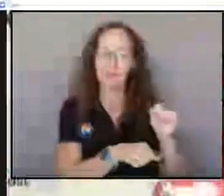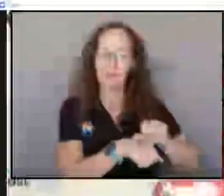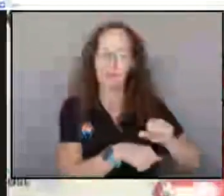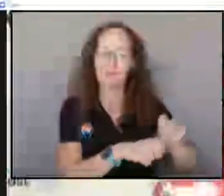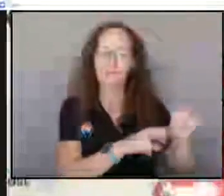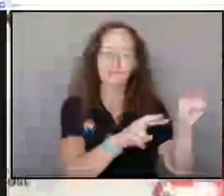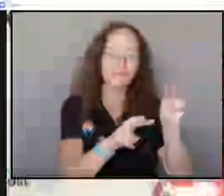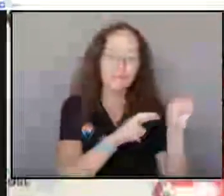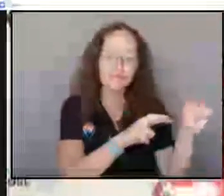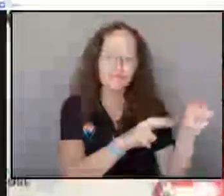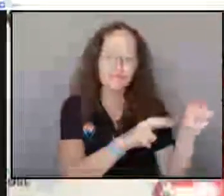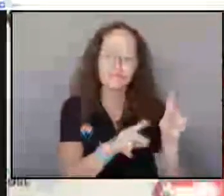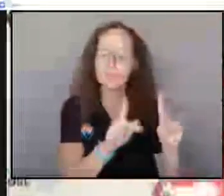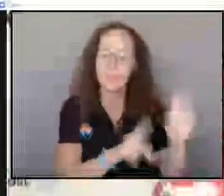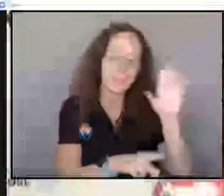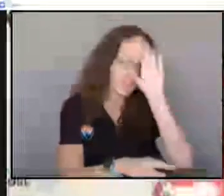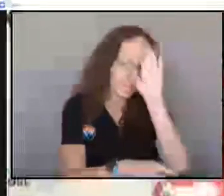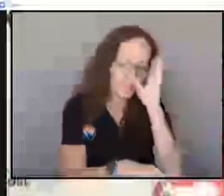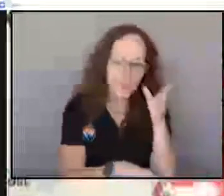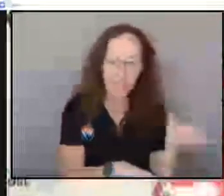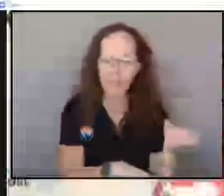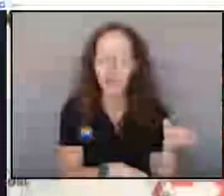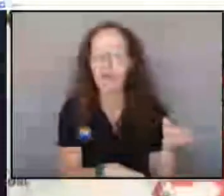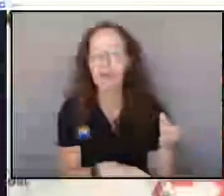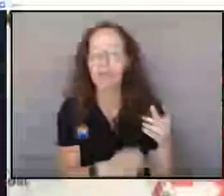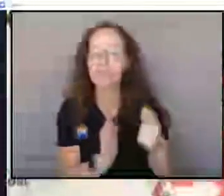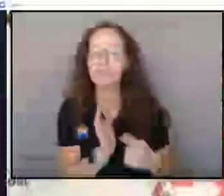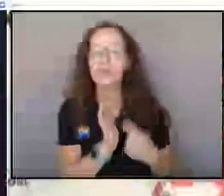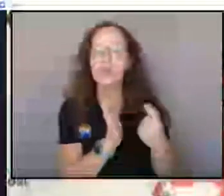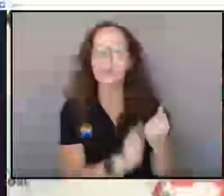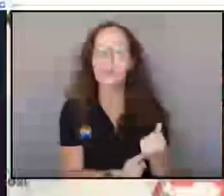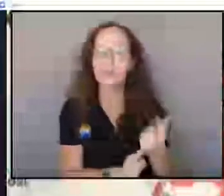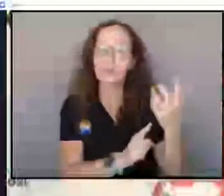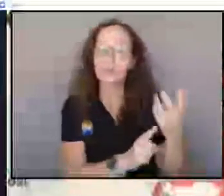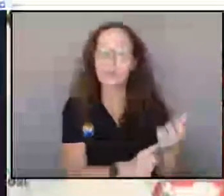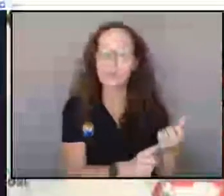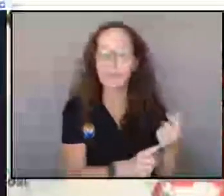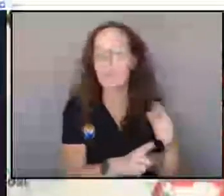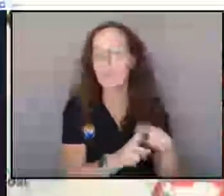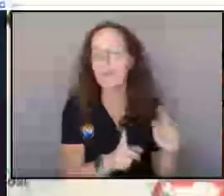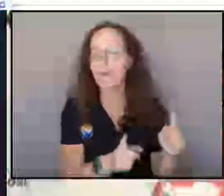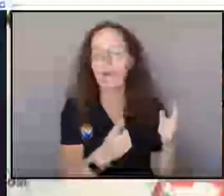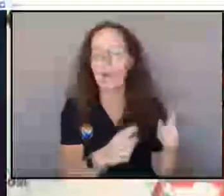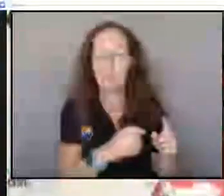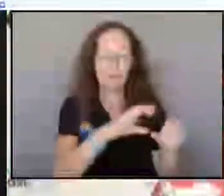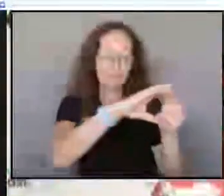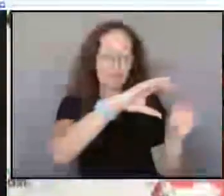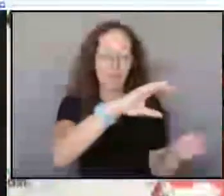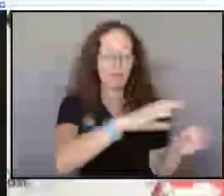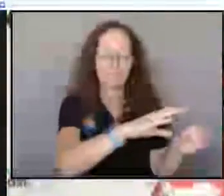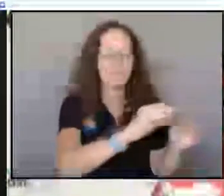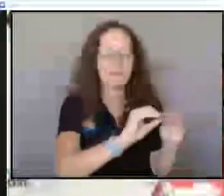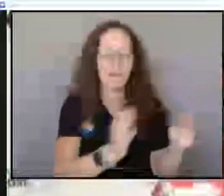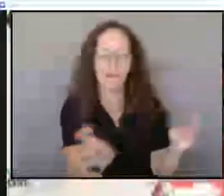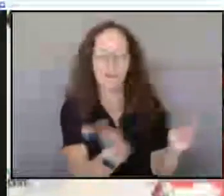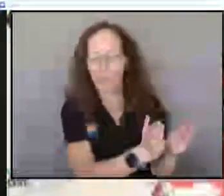NOTHING NEXT TO THE LINE OF THE LAST TWO DAYS. WE HAVE FOLKS IN THE COMMUNITIES HERE KIND OF IN THE MIDDLE OF